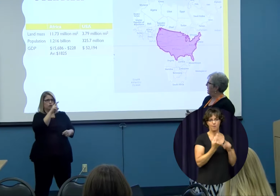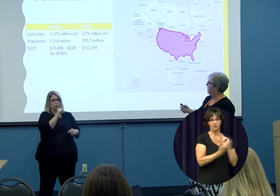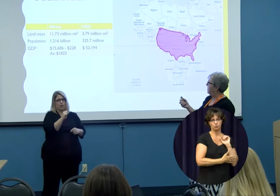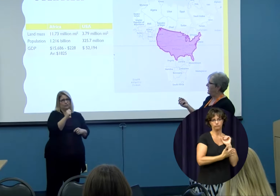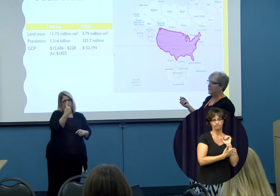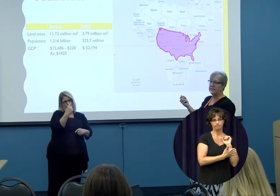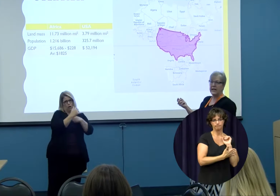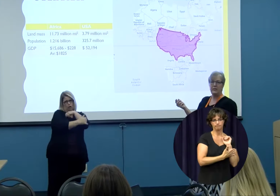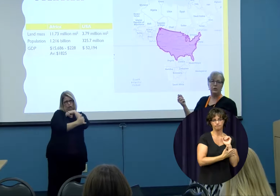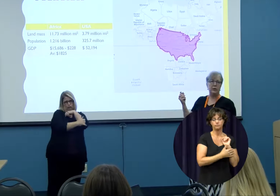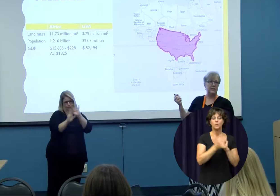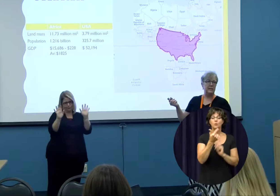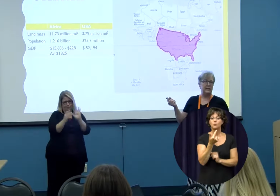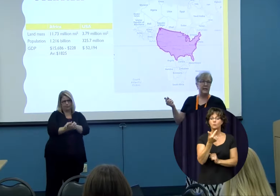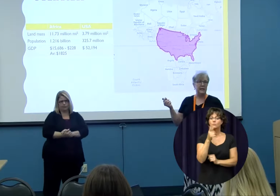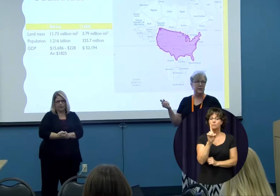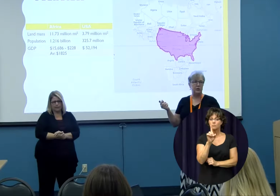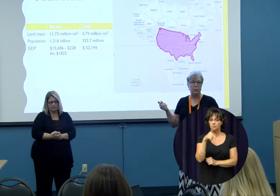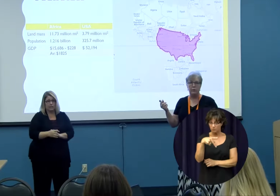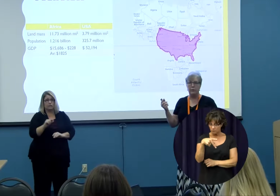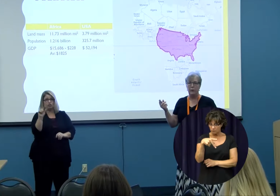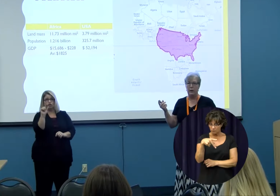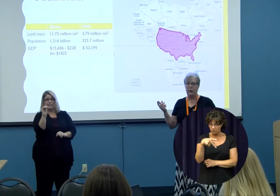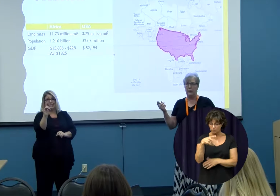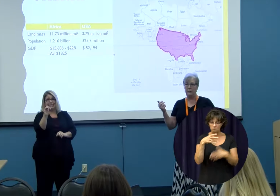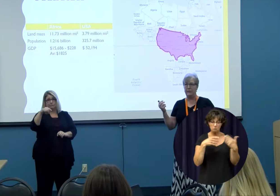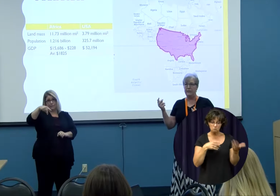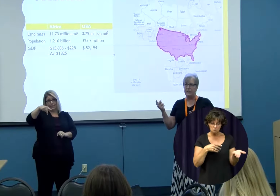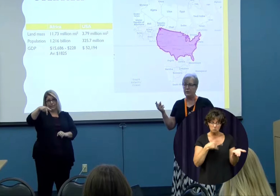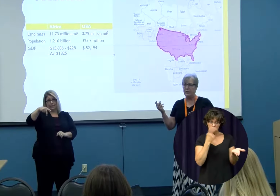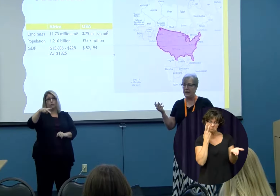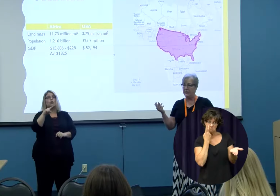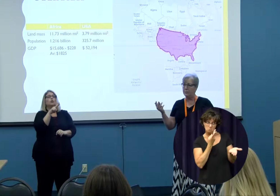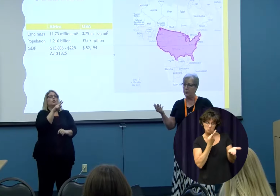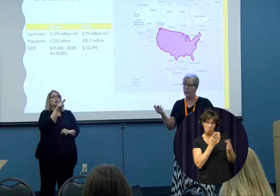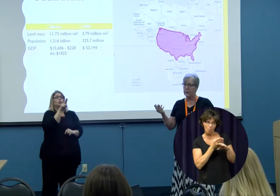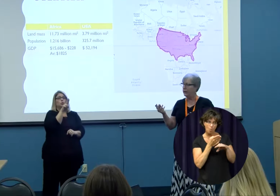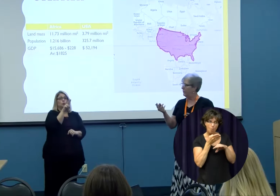The GDP of the United States you can see it's over 52,000 per year,